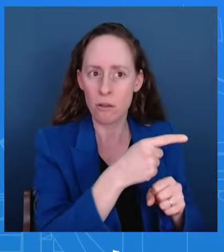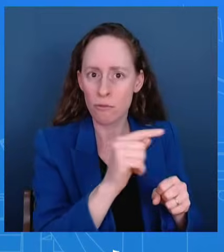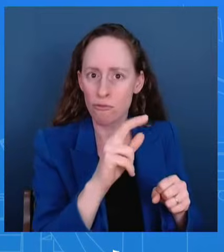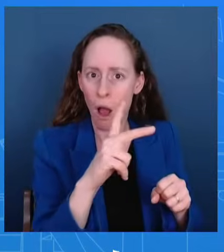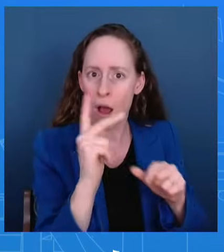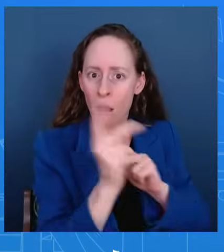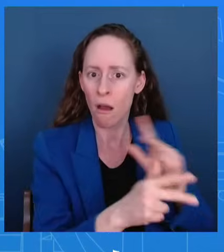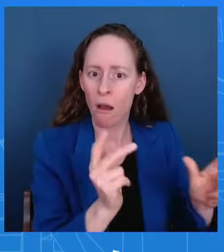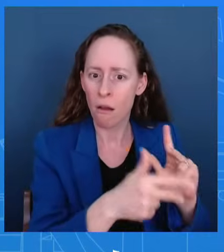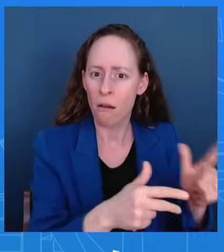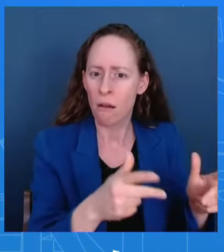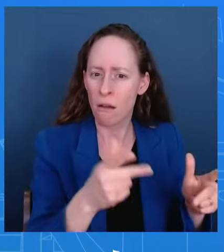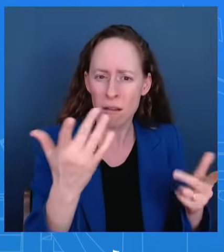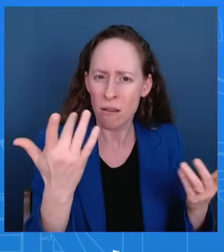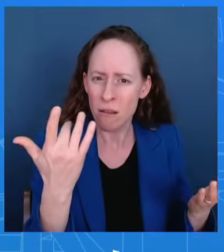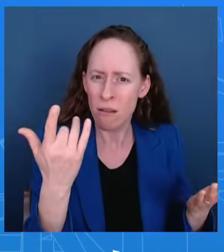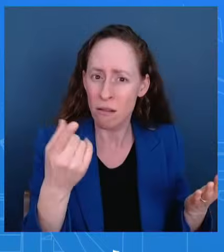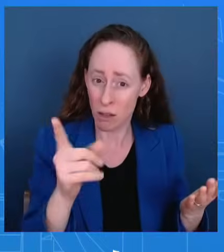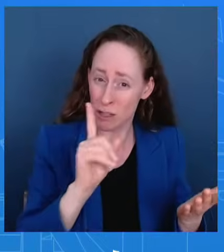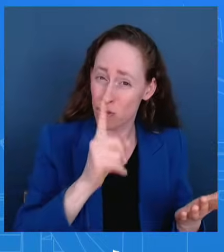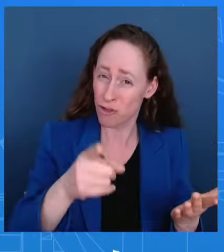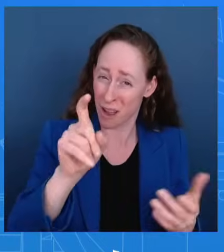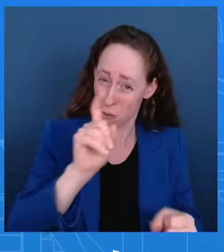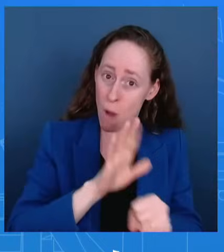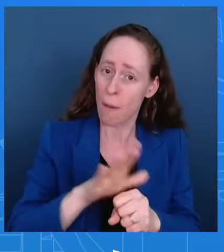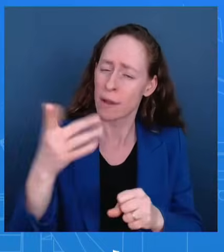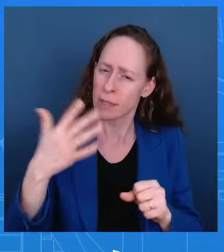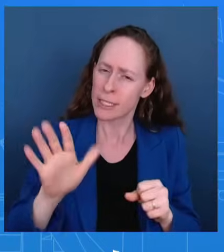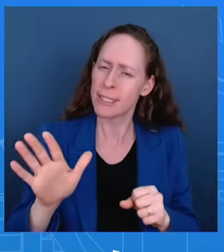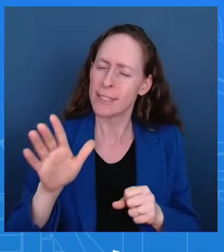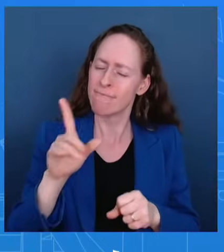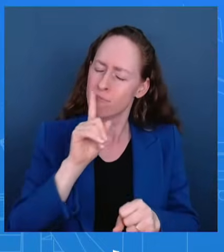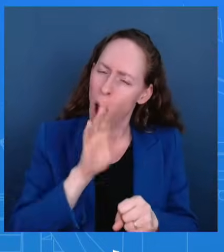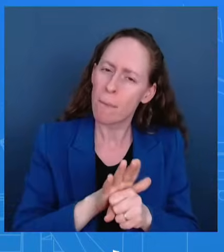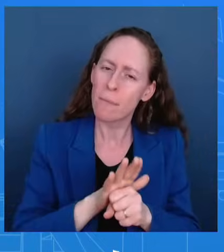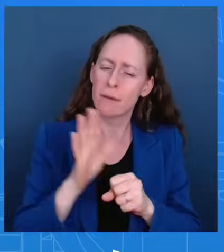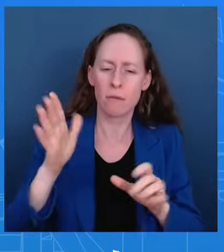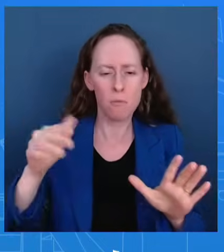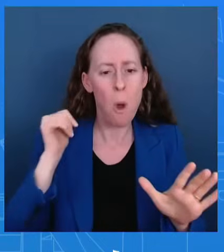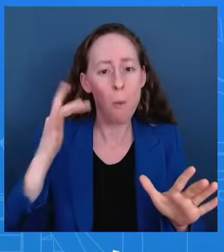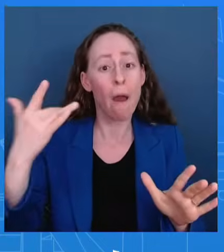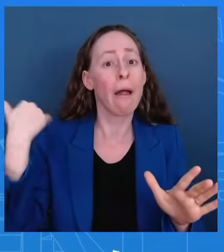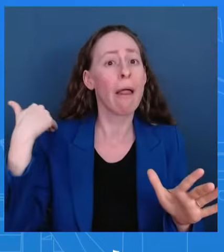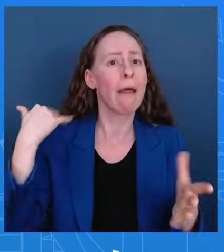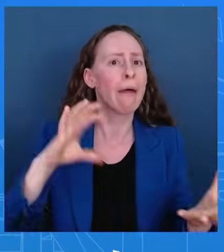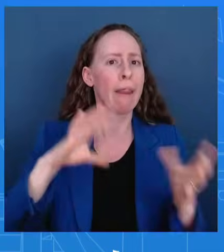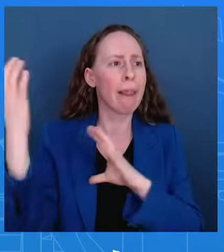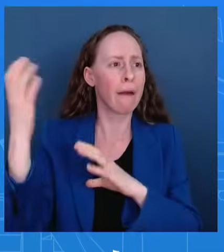that they will not? I mean, because they attacked the World Food Kitchen cars that were carrying aid. Mr. Kirby: And they investigated,